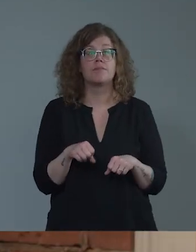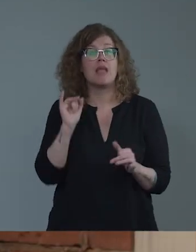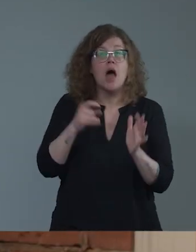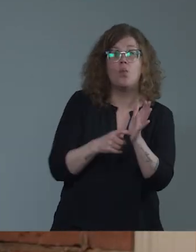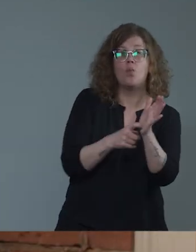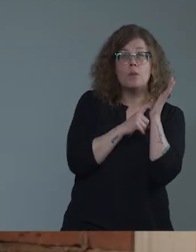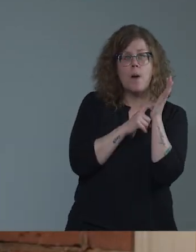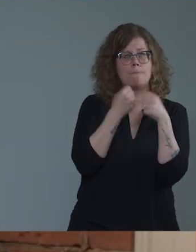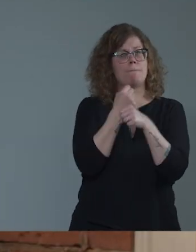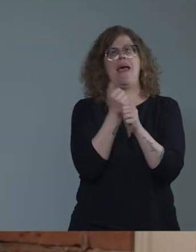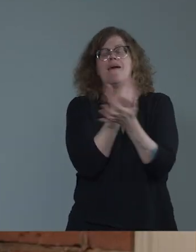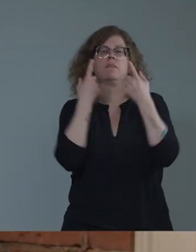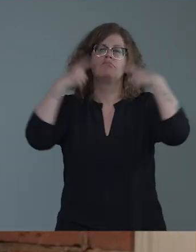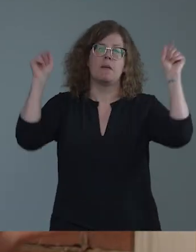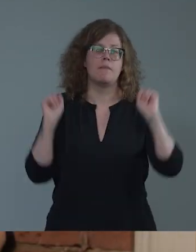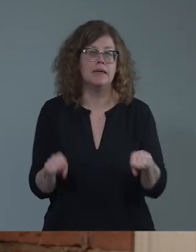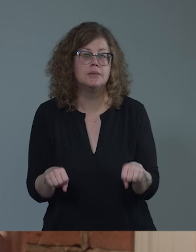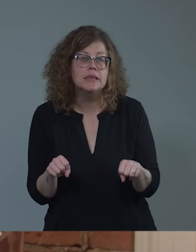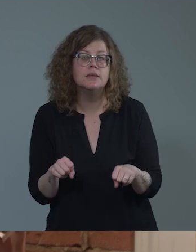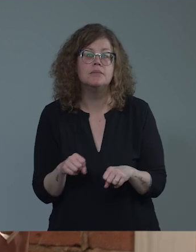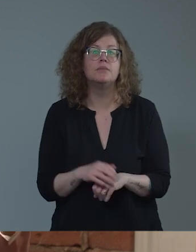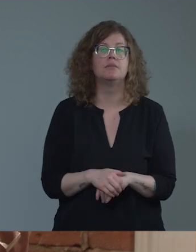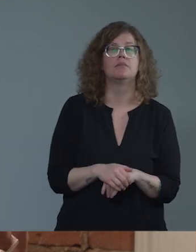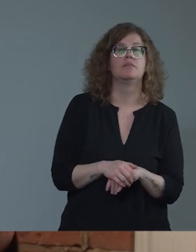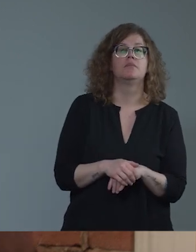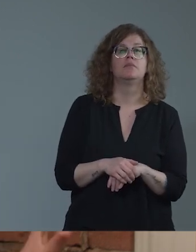that you put together a team of representatives who will oversee the project as a whole. This is